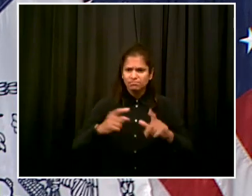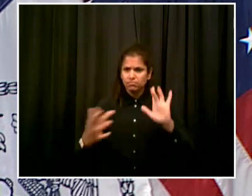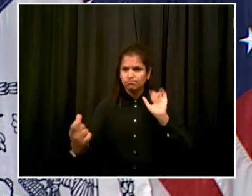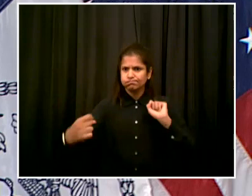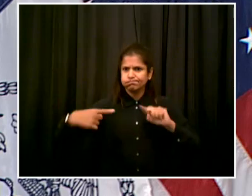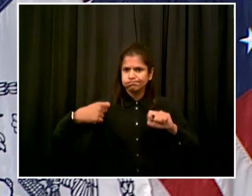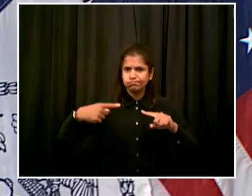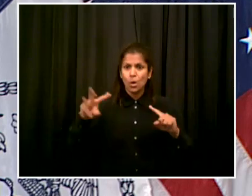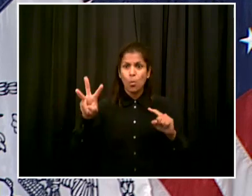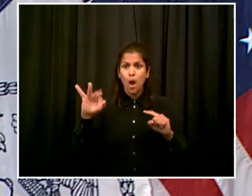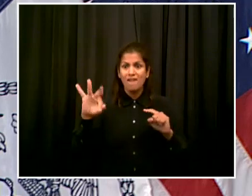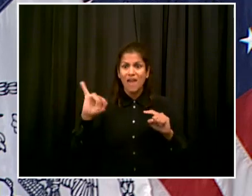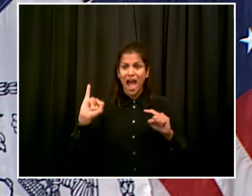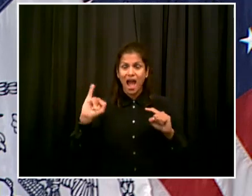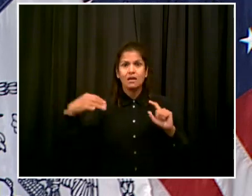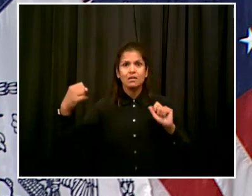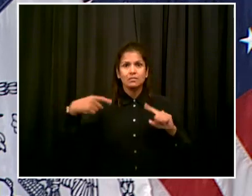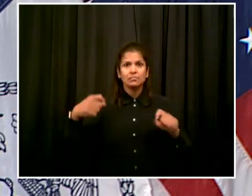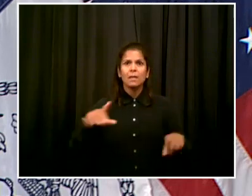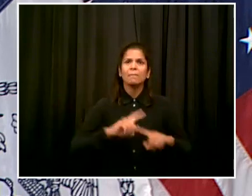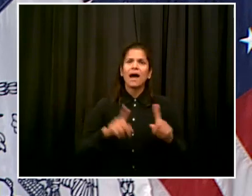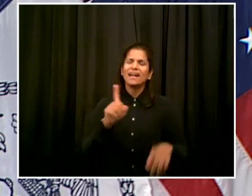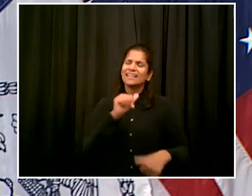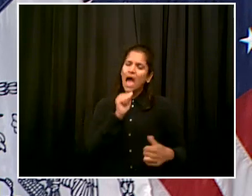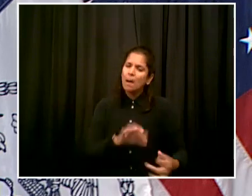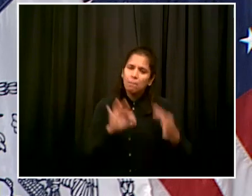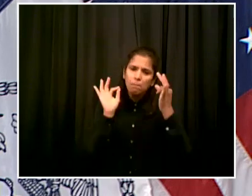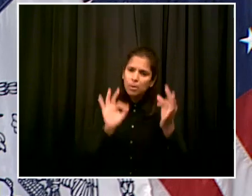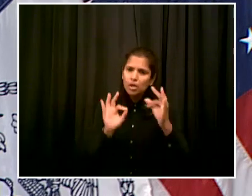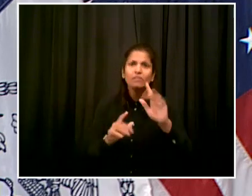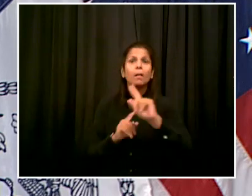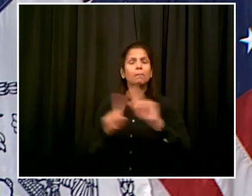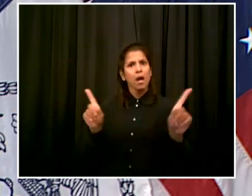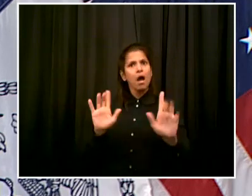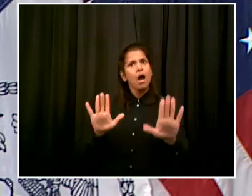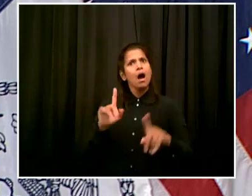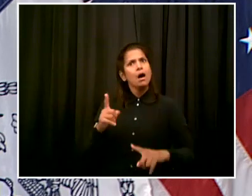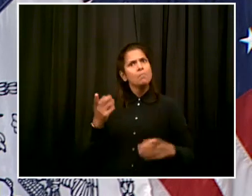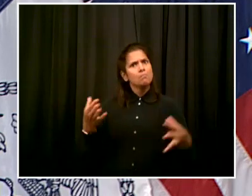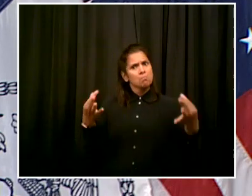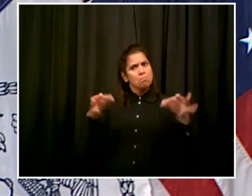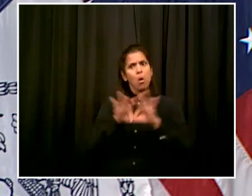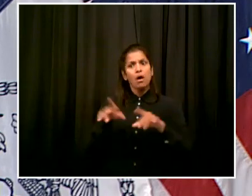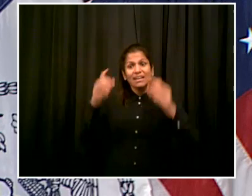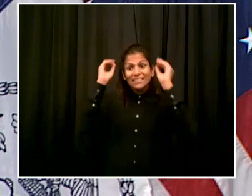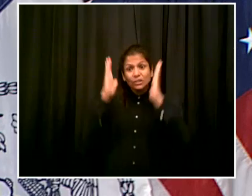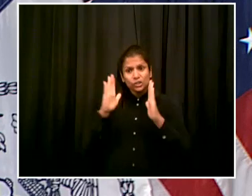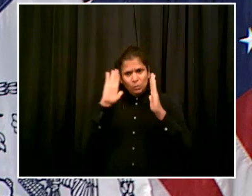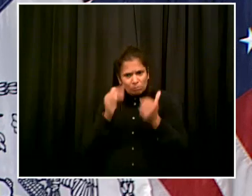MILLION STUDENTS IN JUST A FEW WEEKS. IT WAS IN